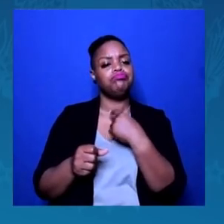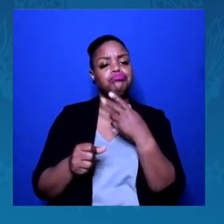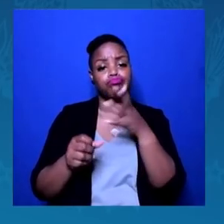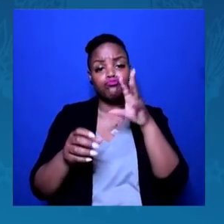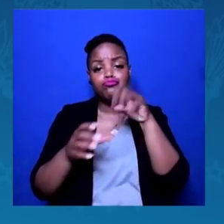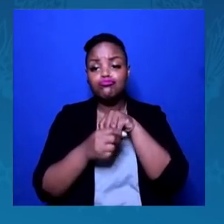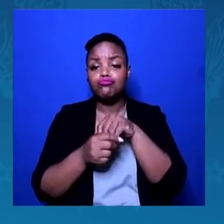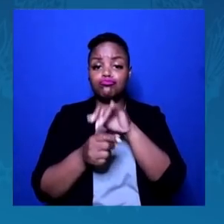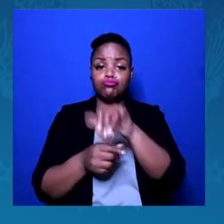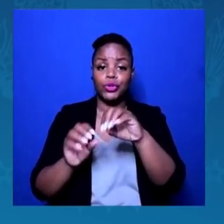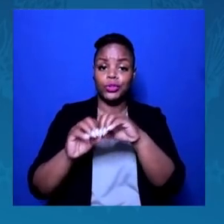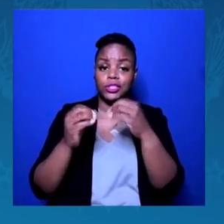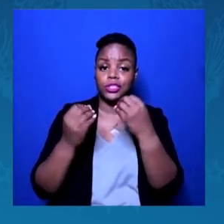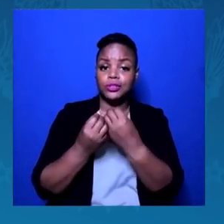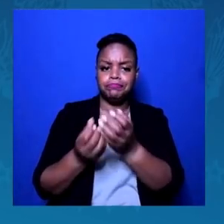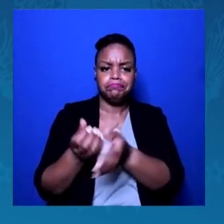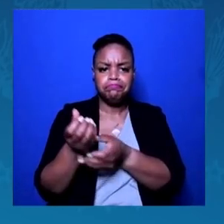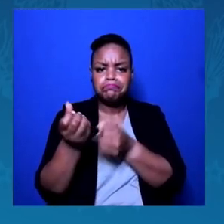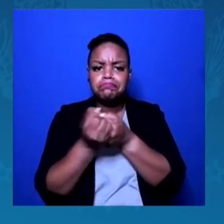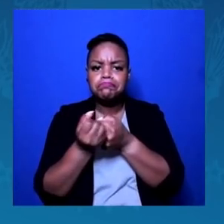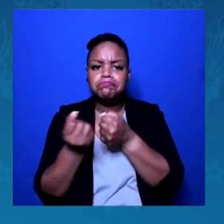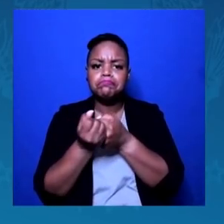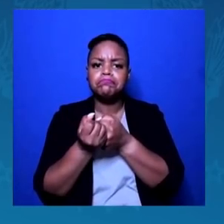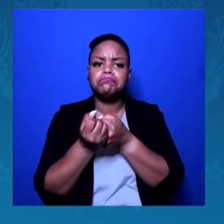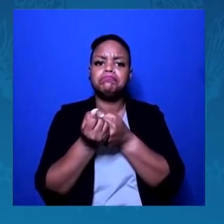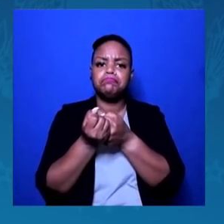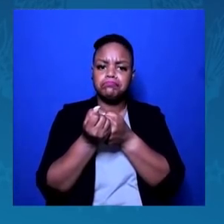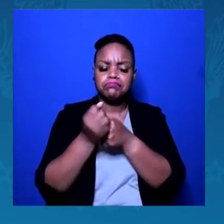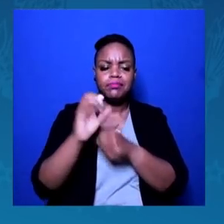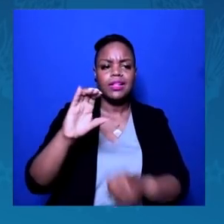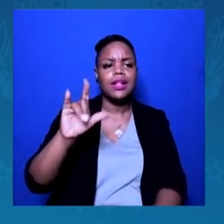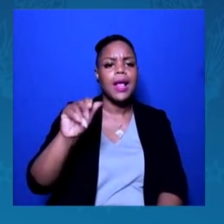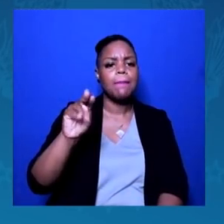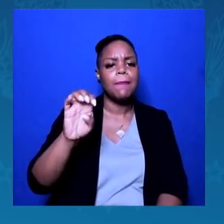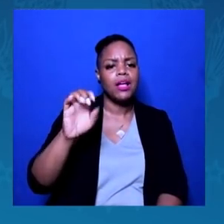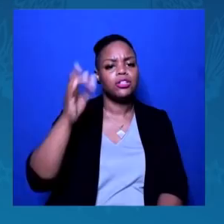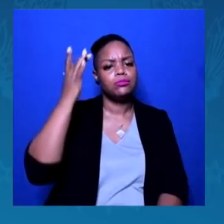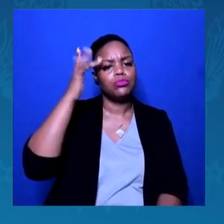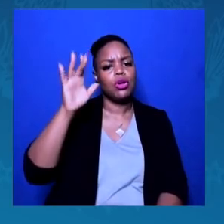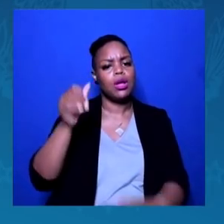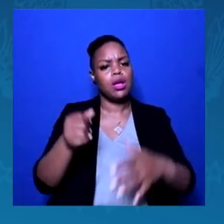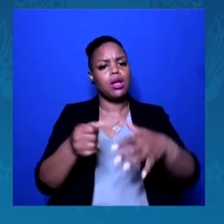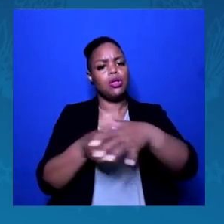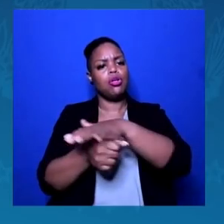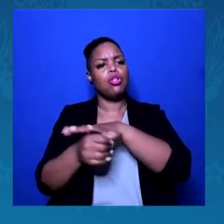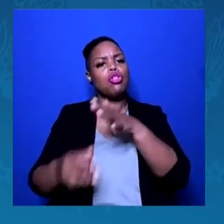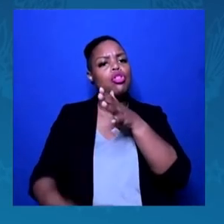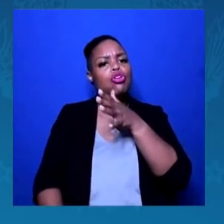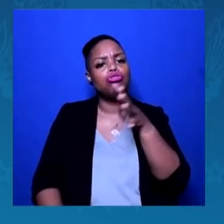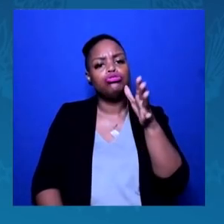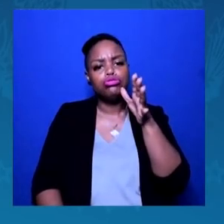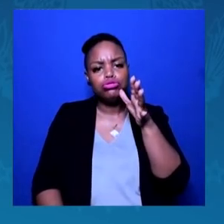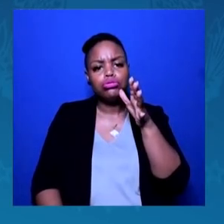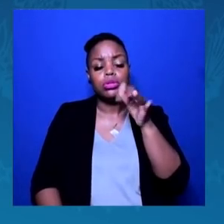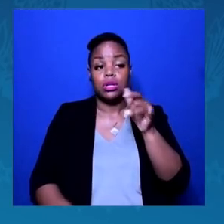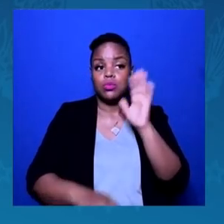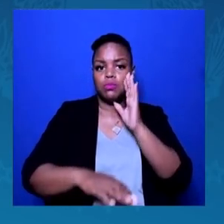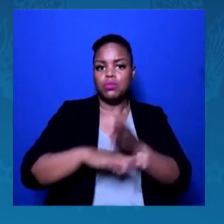the adoption of climate smart agriculture. And in fact, I had extensive conversations also with the prime minister yesterday